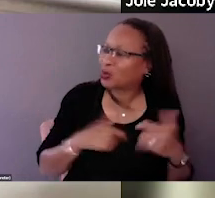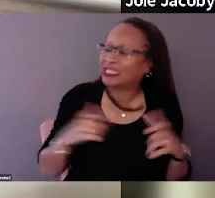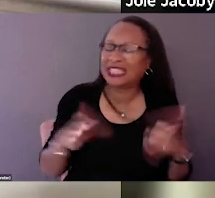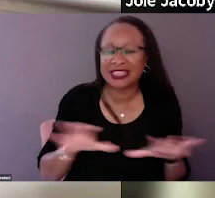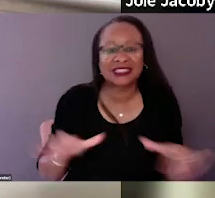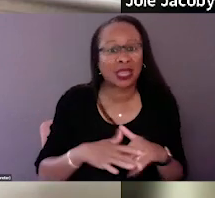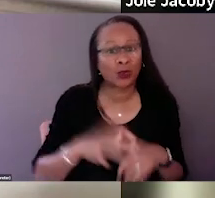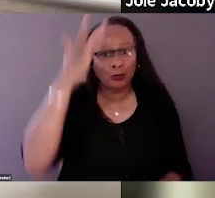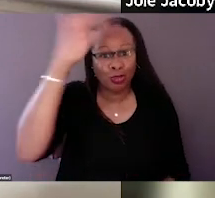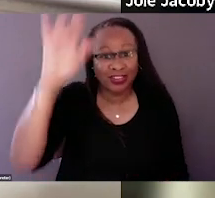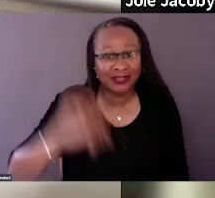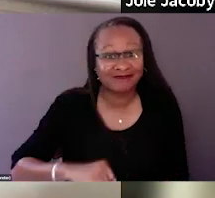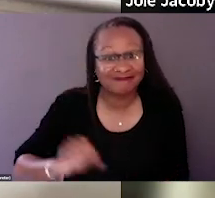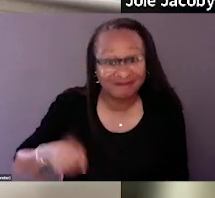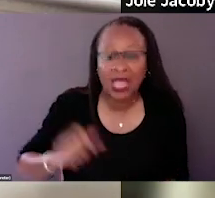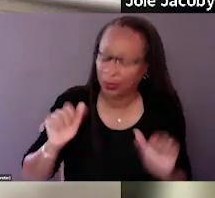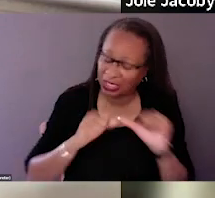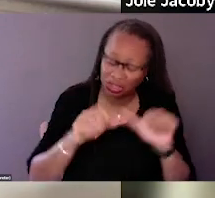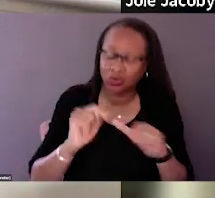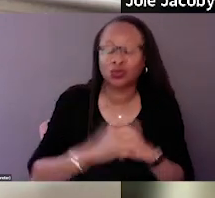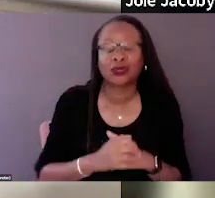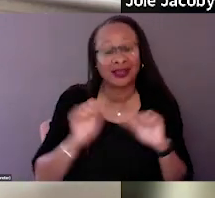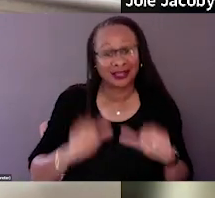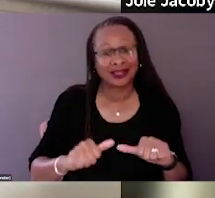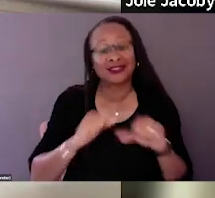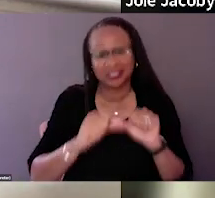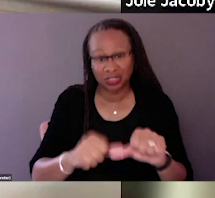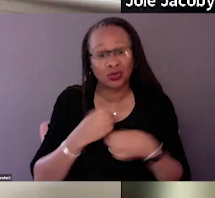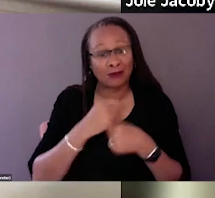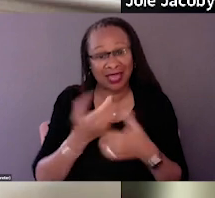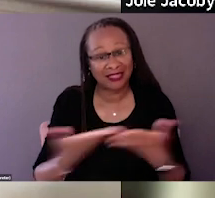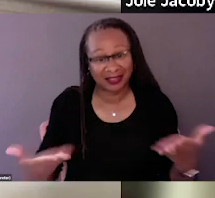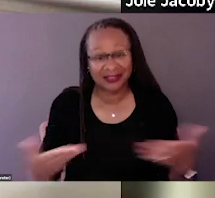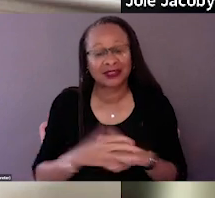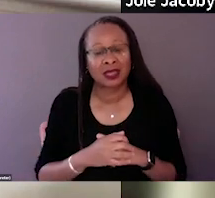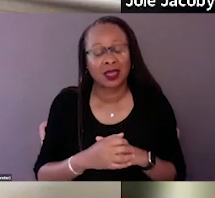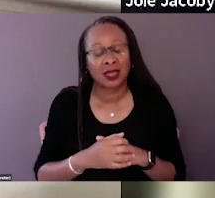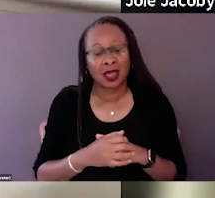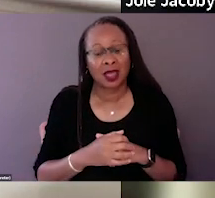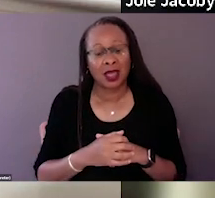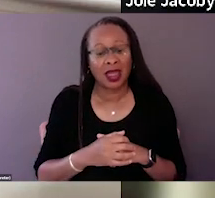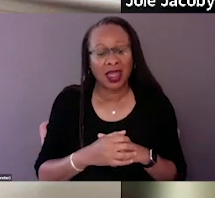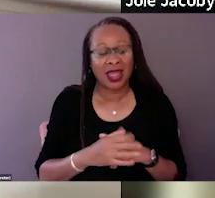"and we can continue to make things "and put them and give them the right place in history," and so that's what we tried to do with this.